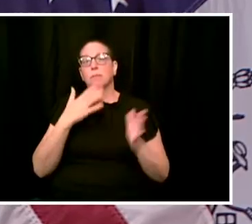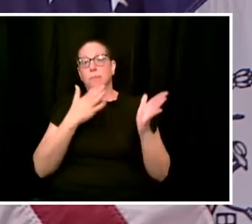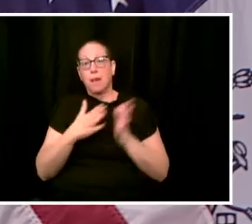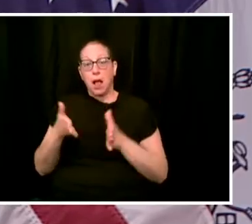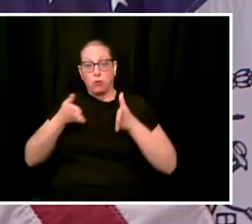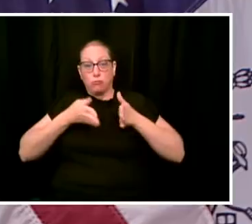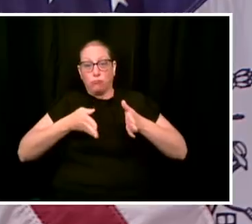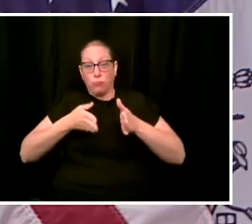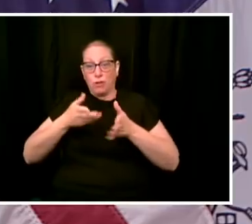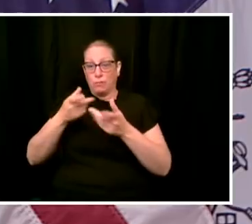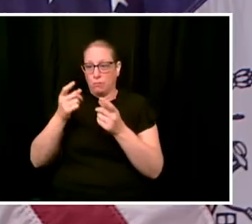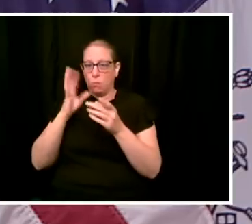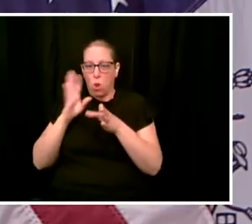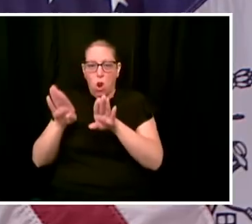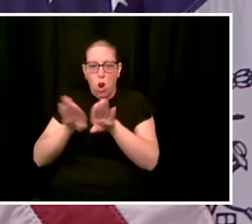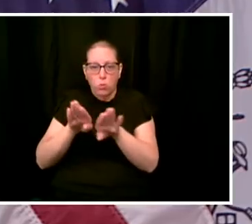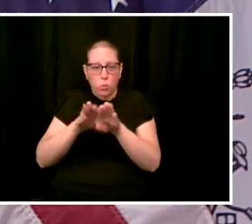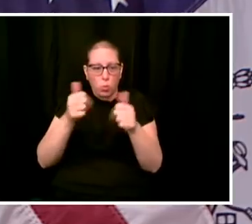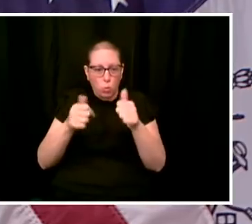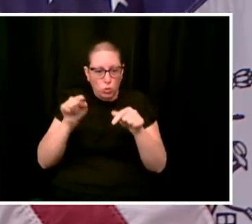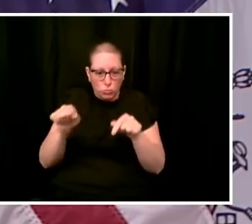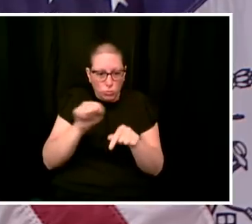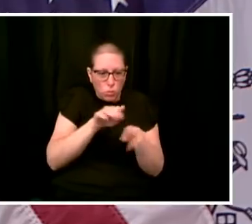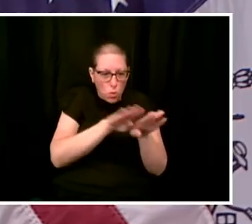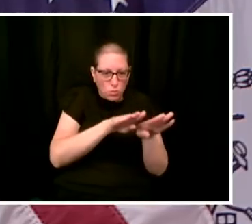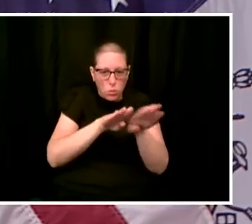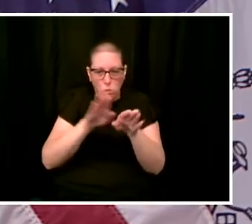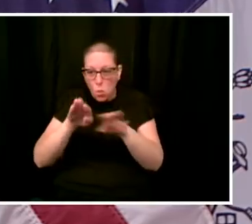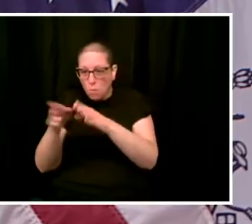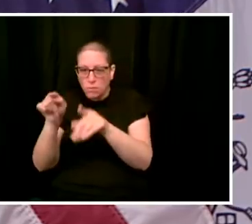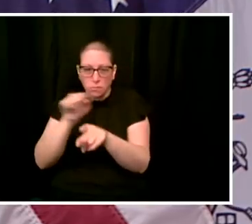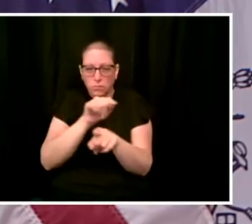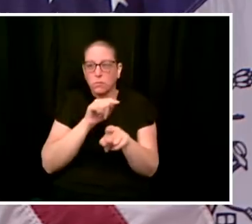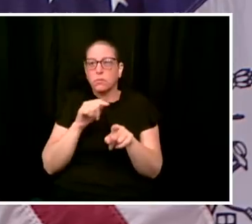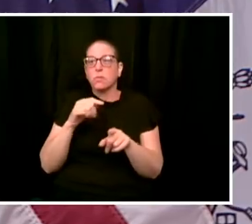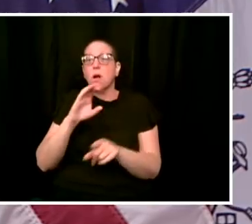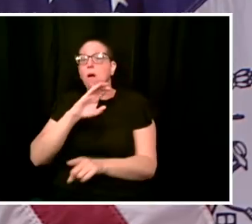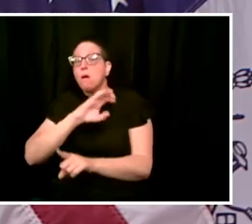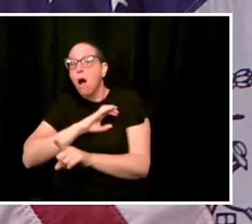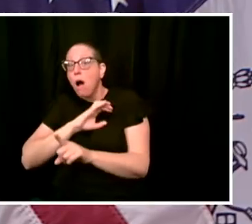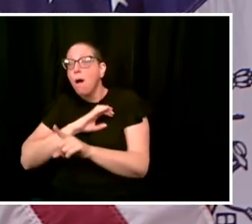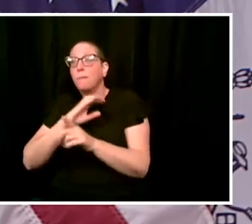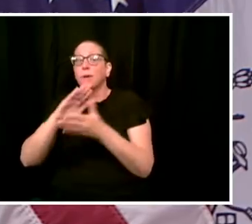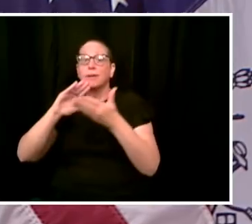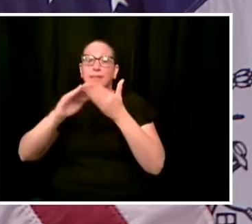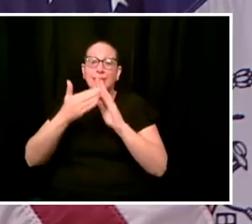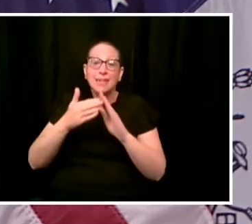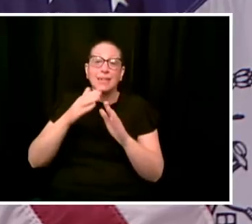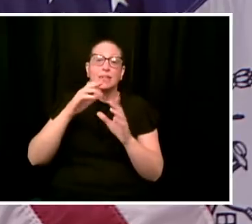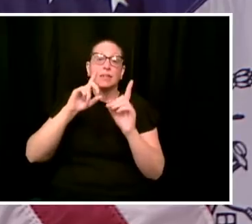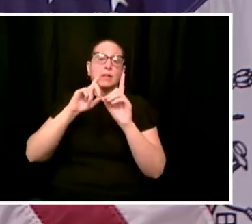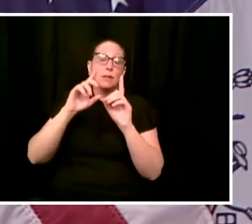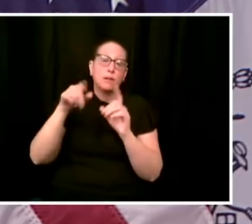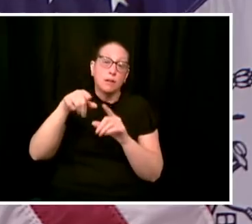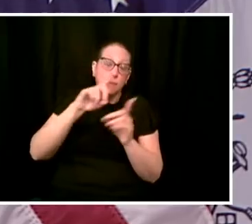WORKING WITH THE CITY COUNCIL IS,